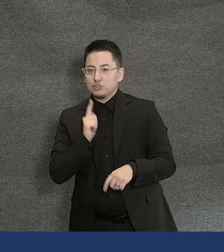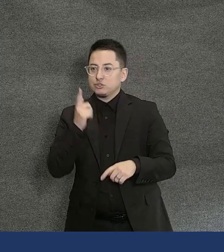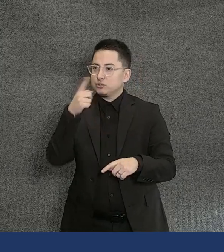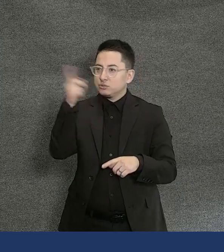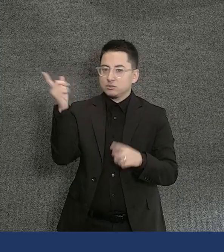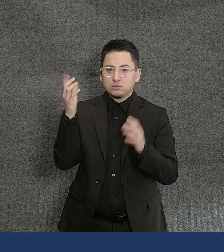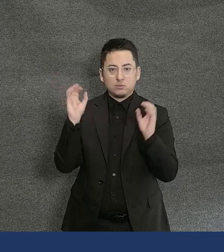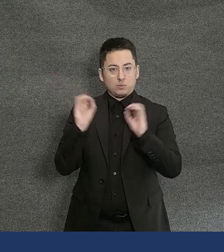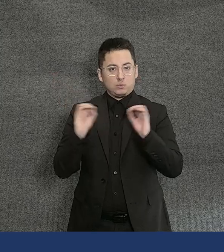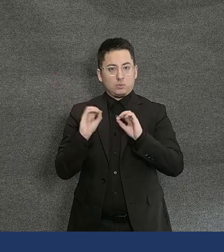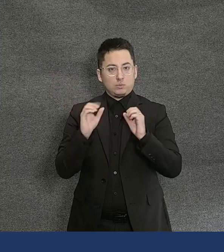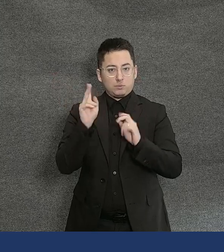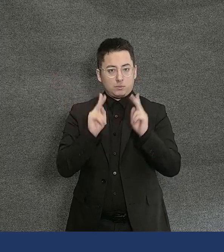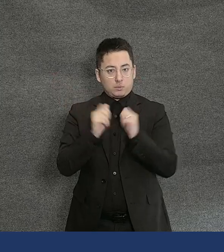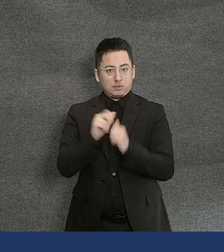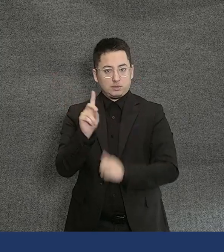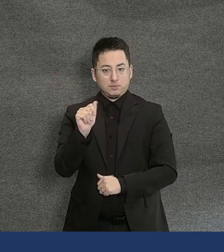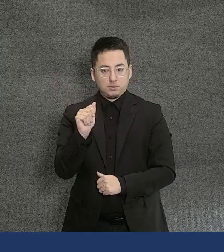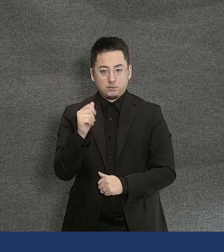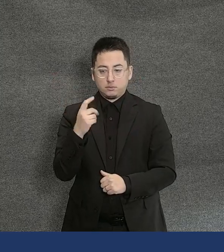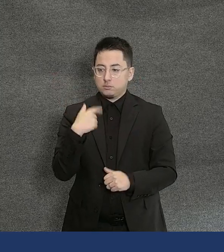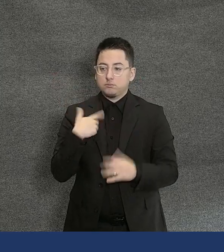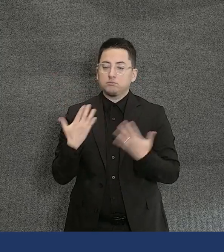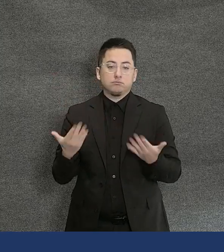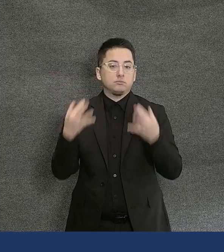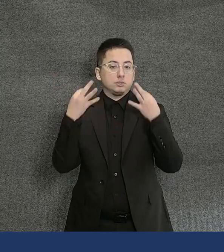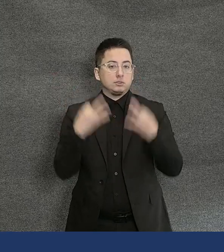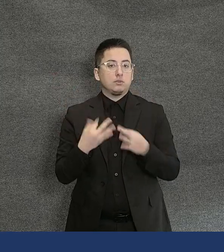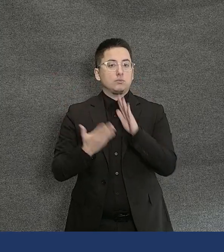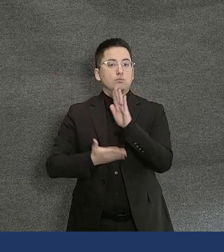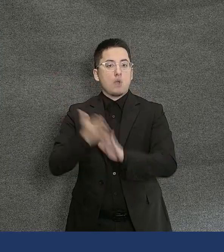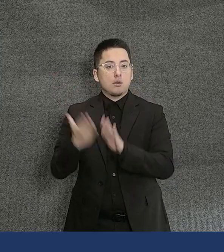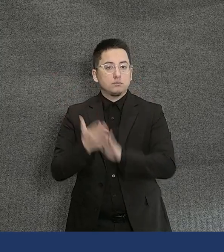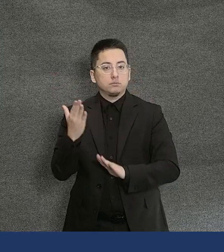and so I decided to run for office in 2020. I did not win.